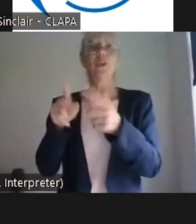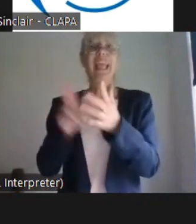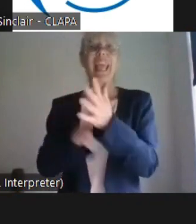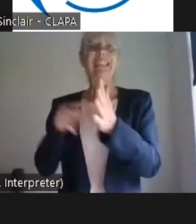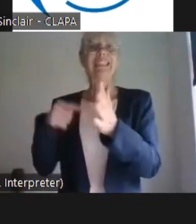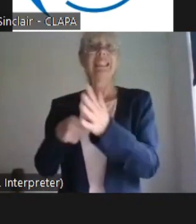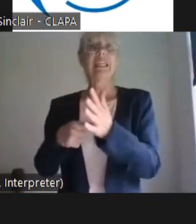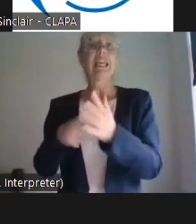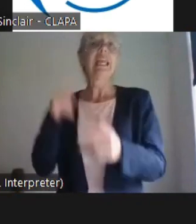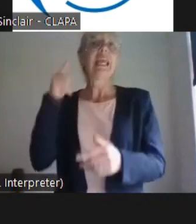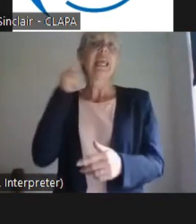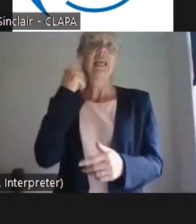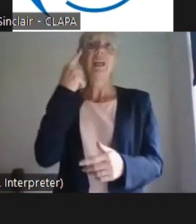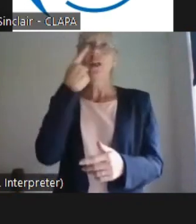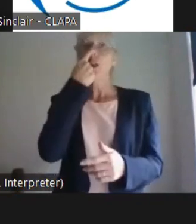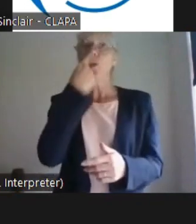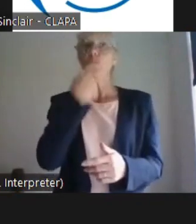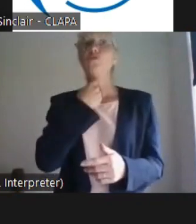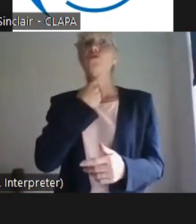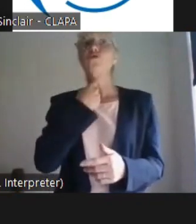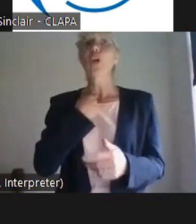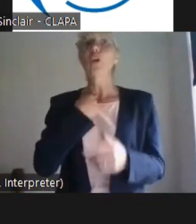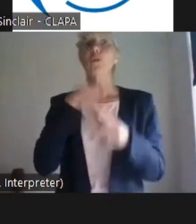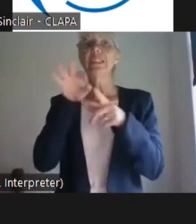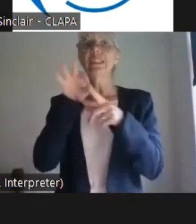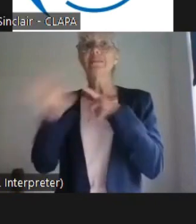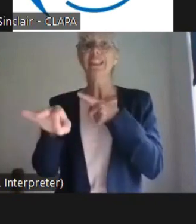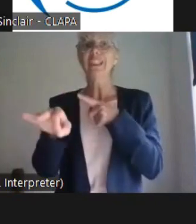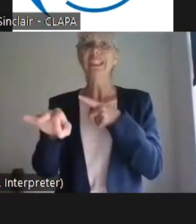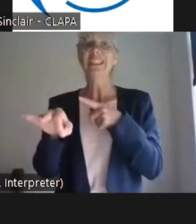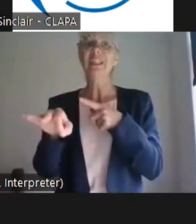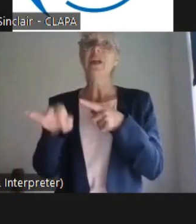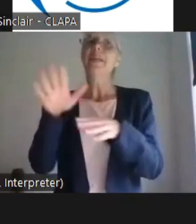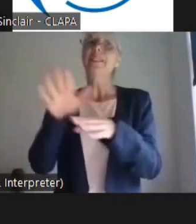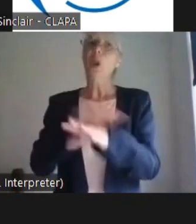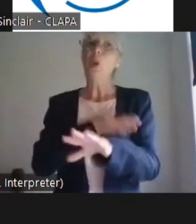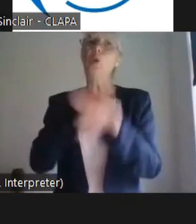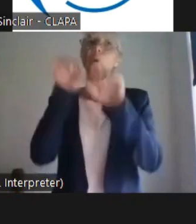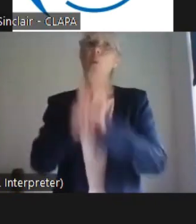um I think there is unfortunately quite a long wait on ENT at the moment so it may not be